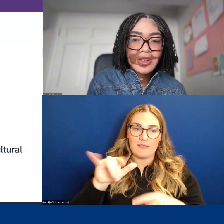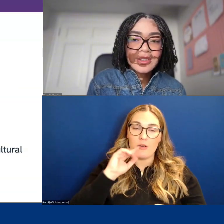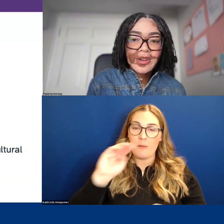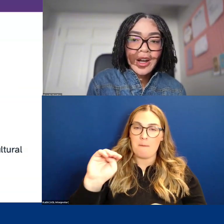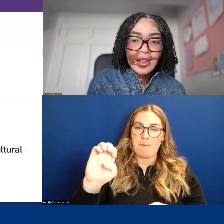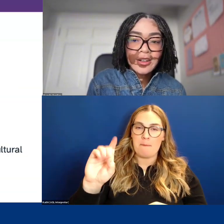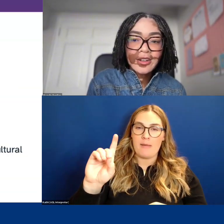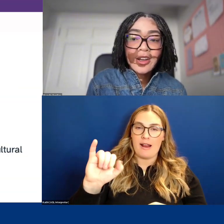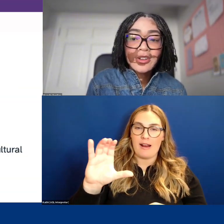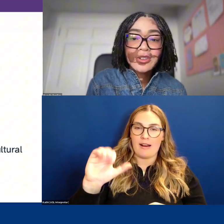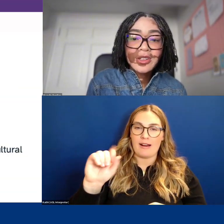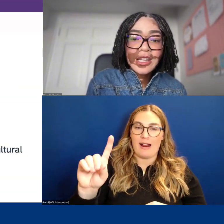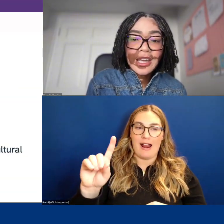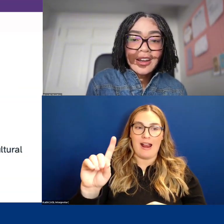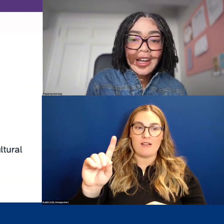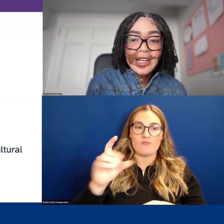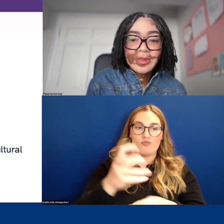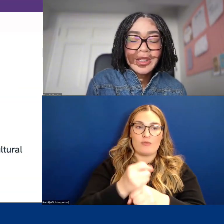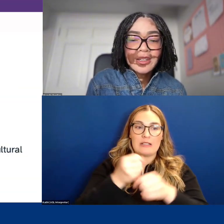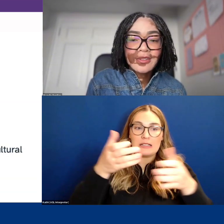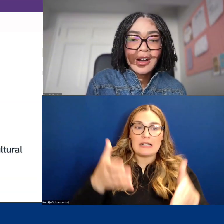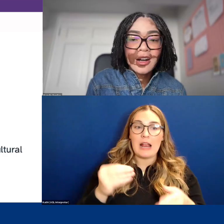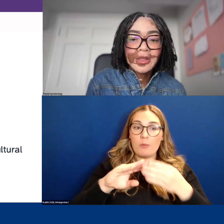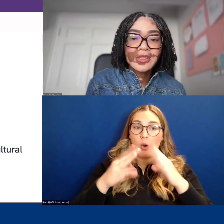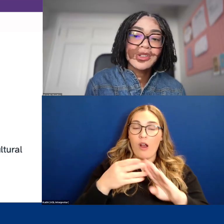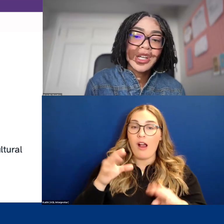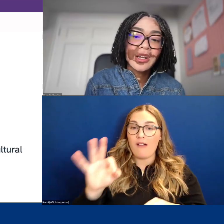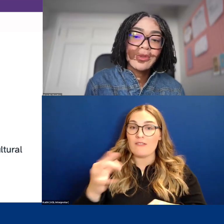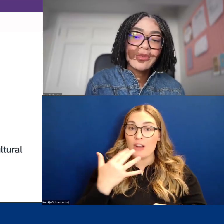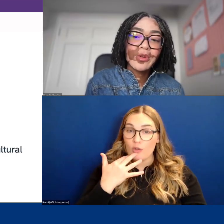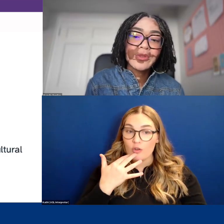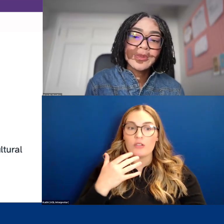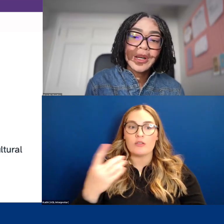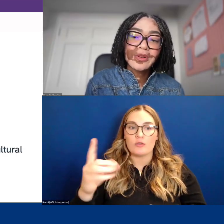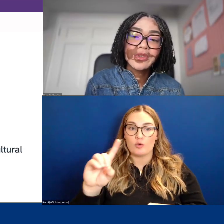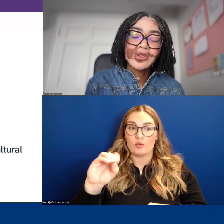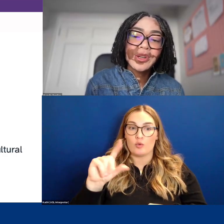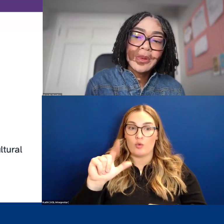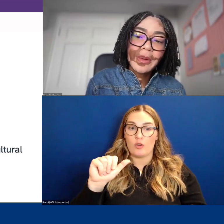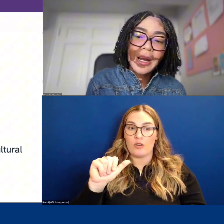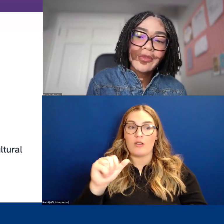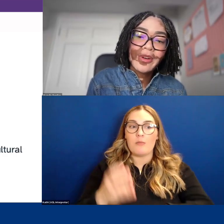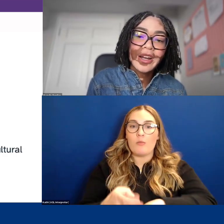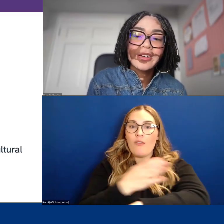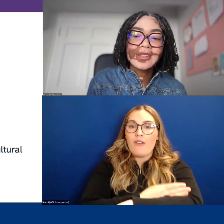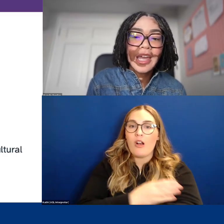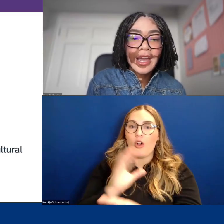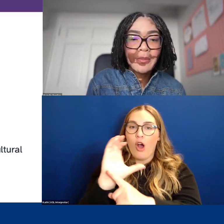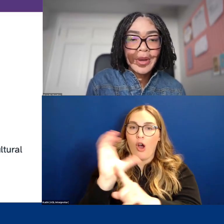communities of color, doula care has been associated with more respectful treatment by providers and